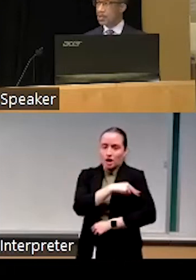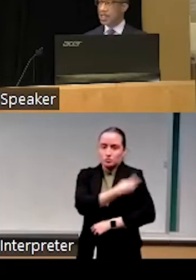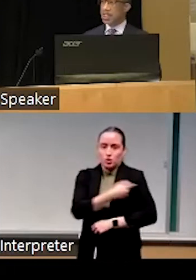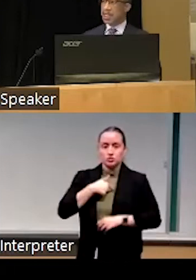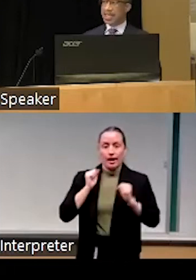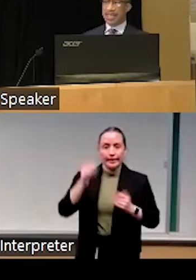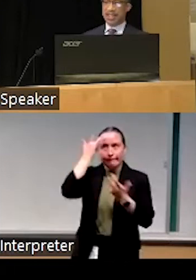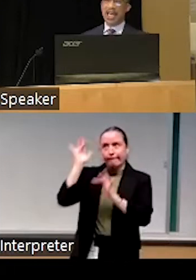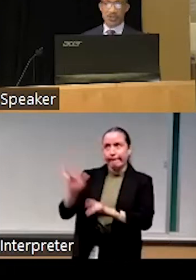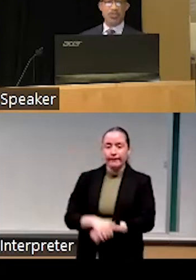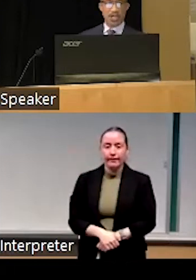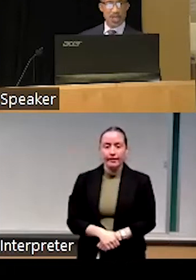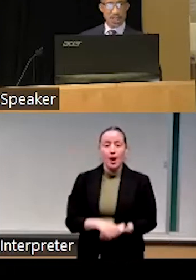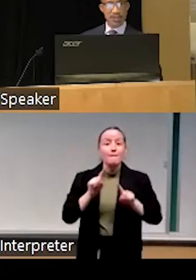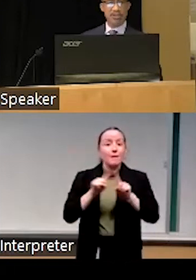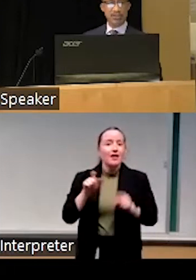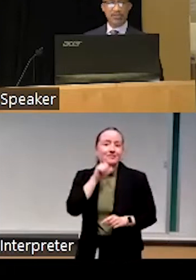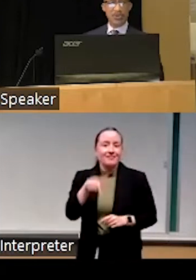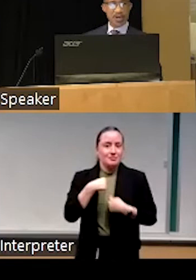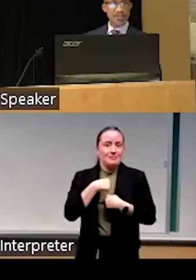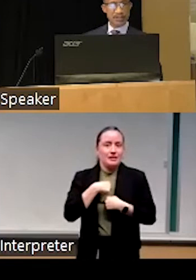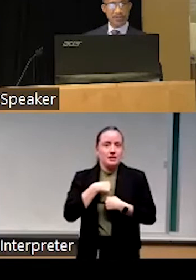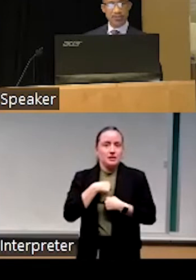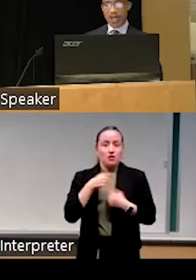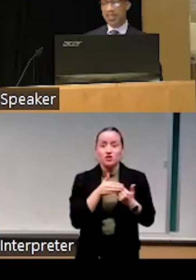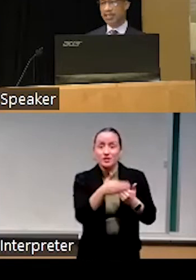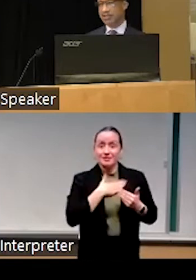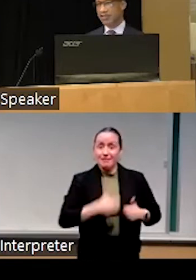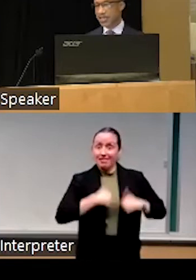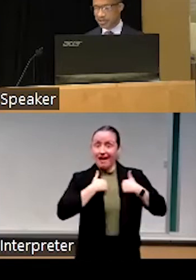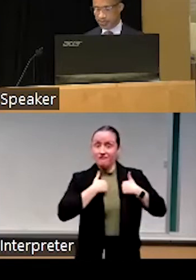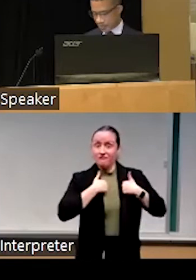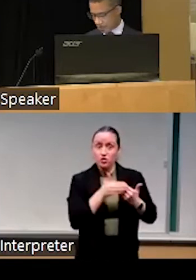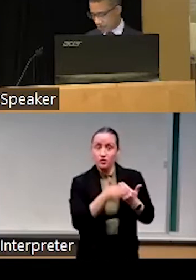that doesn't have to be me for the rest of my clinical intervention with them